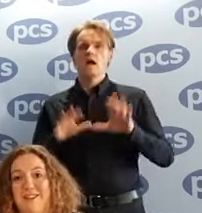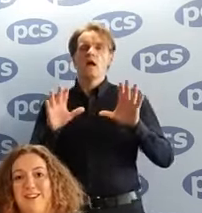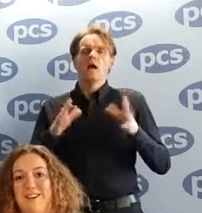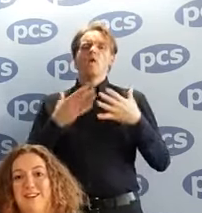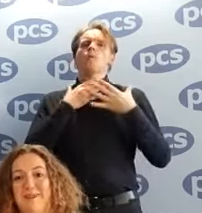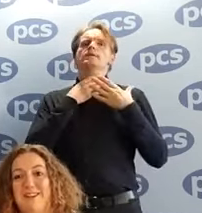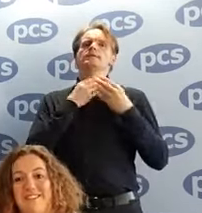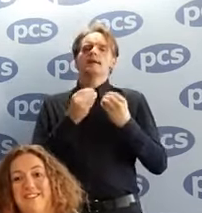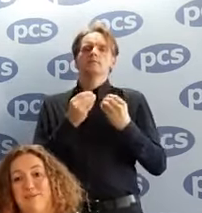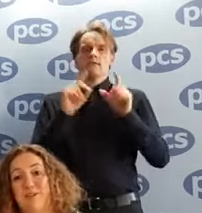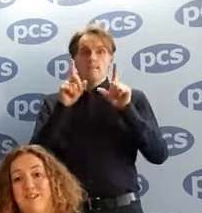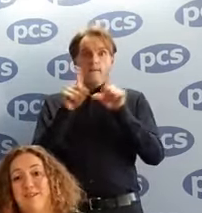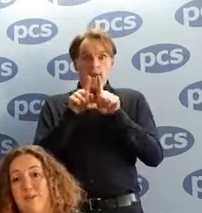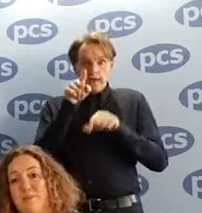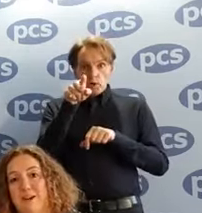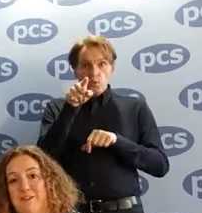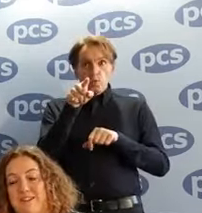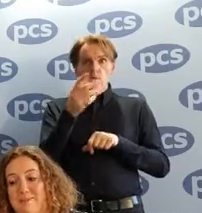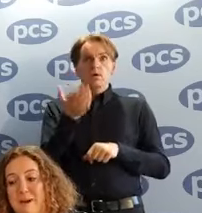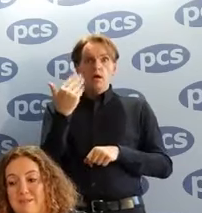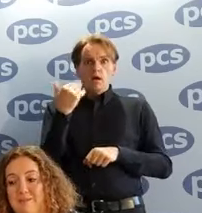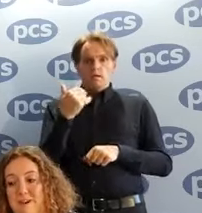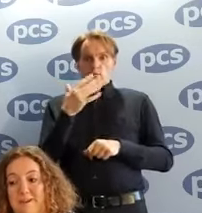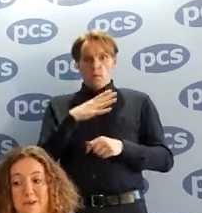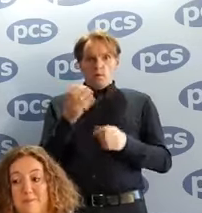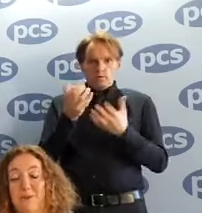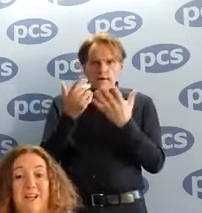just like you, because that's what this is all about, it's about finding people